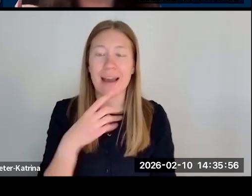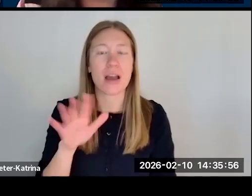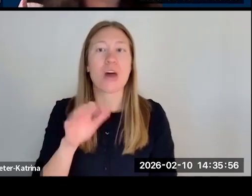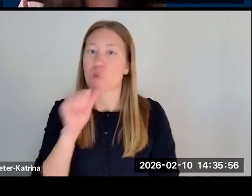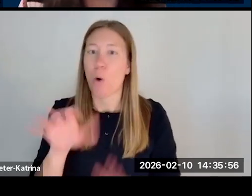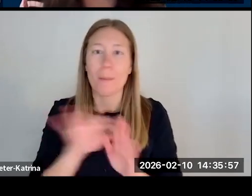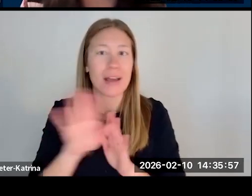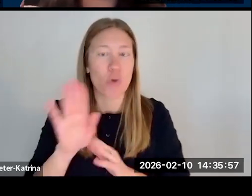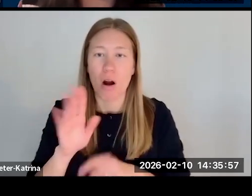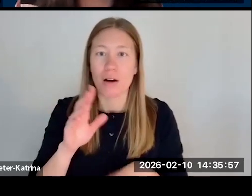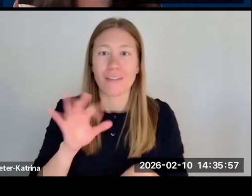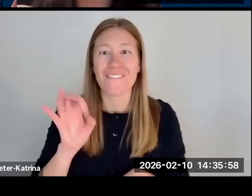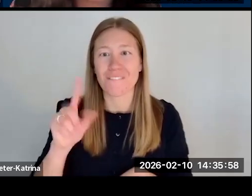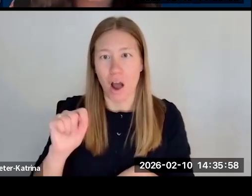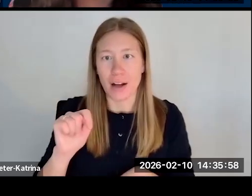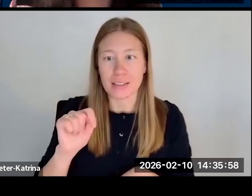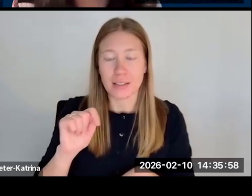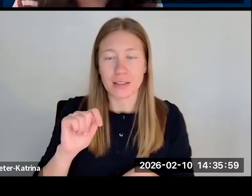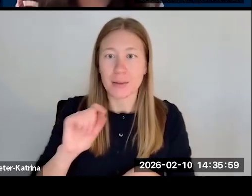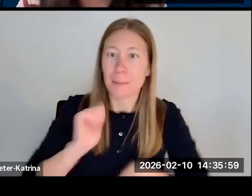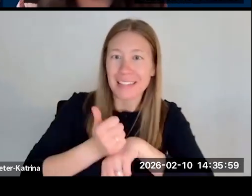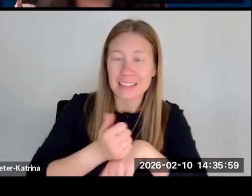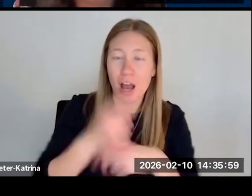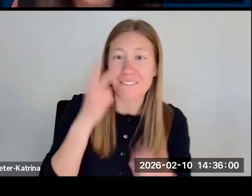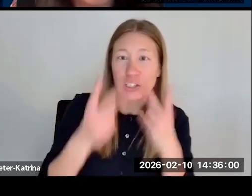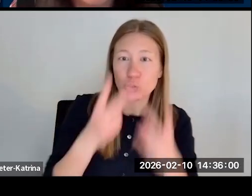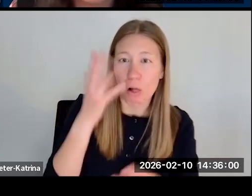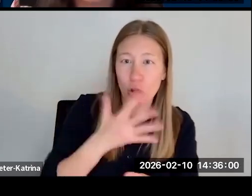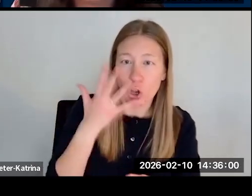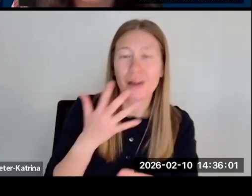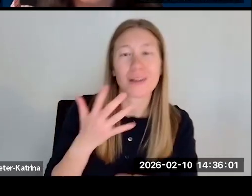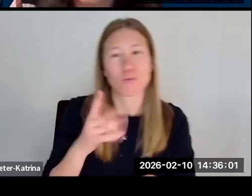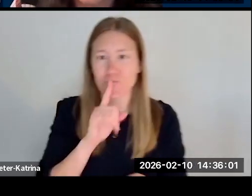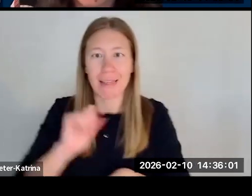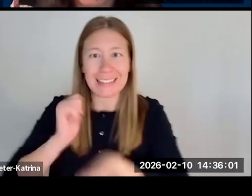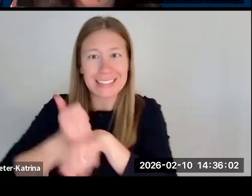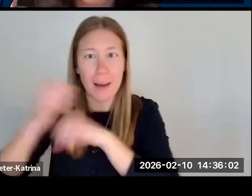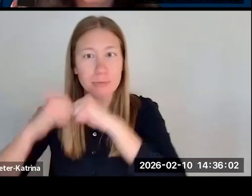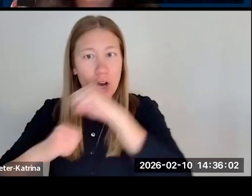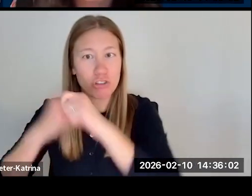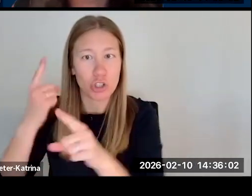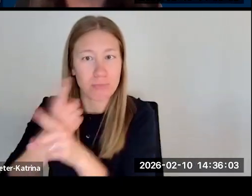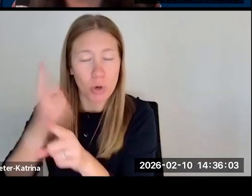levels based on the visual look, choose the heading level that is appropriate for that section